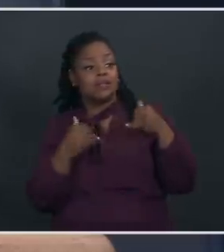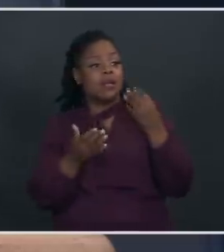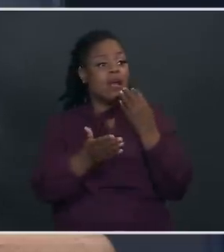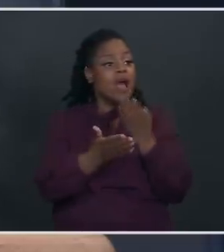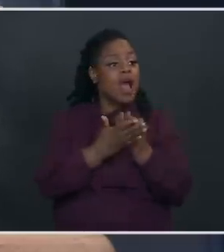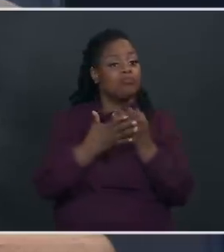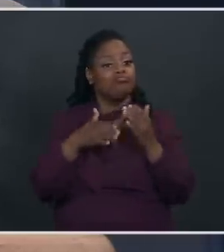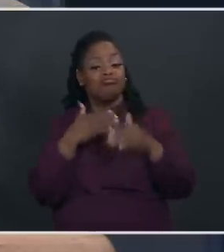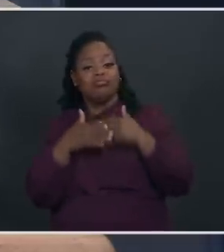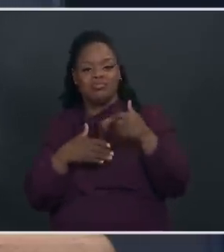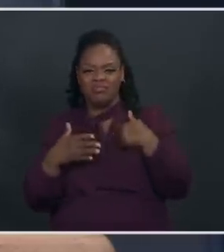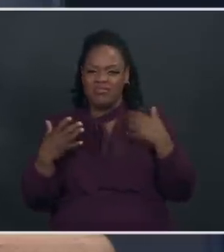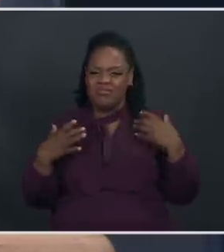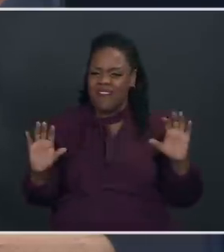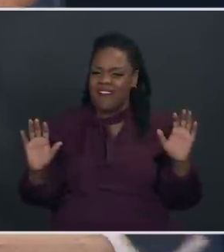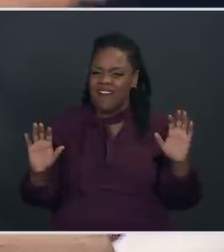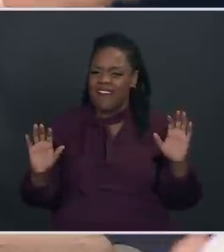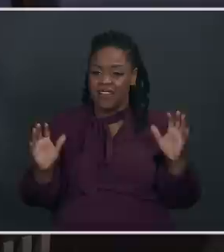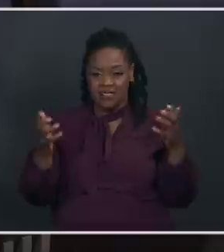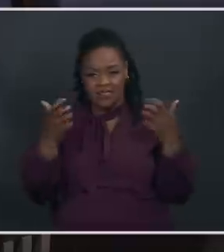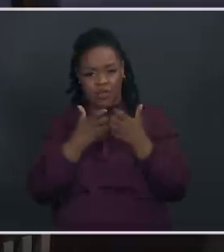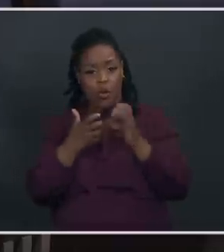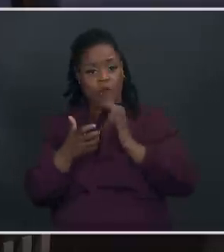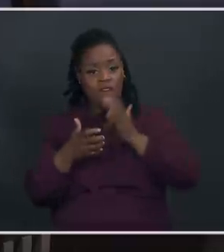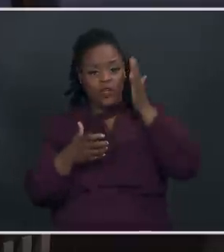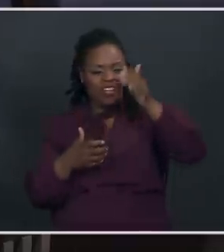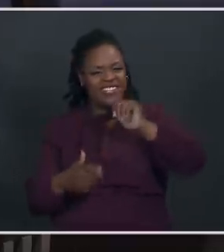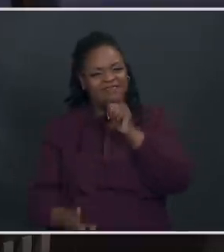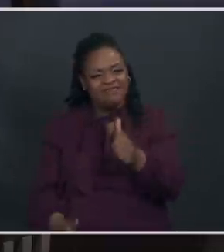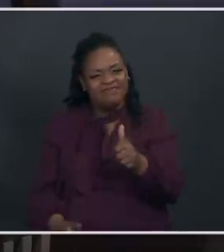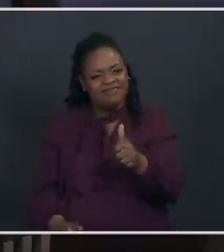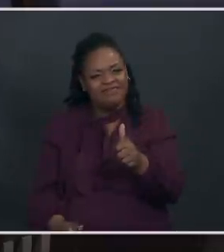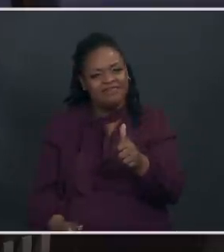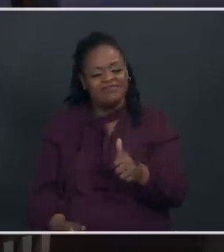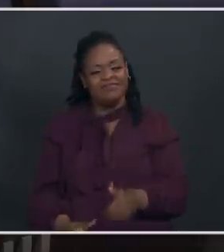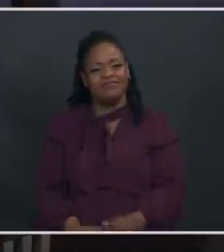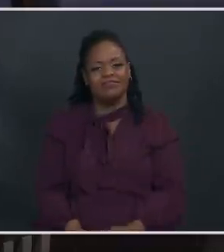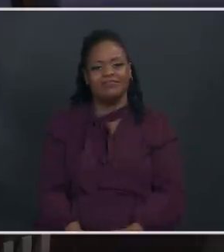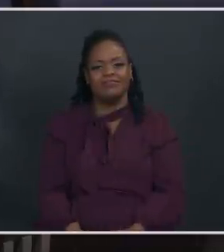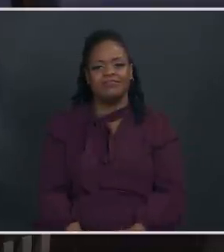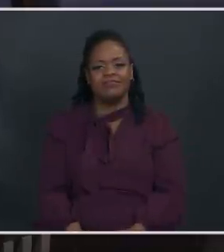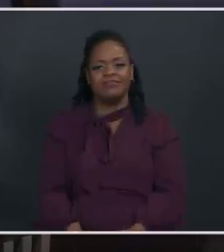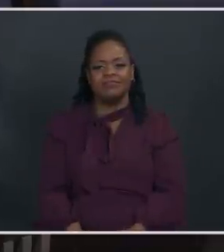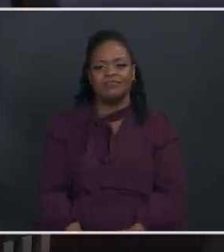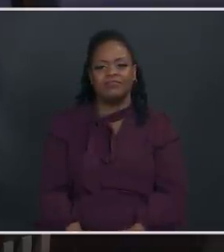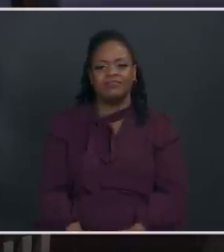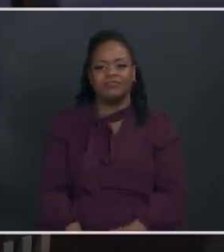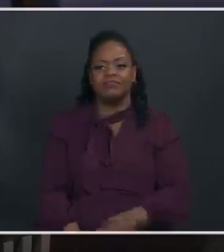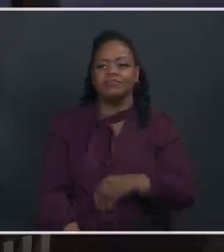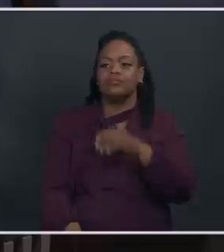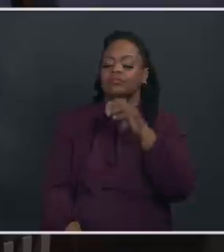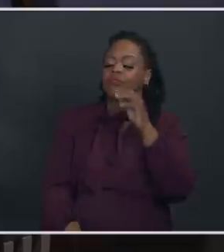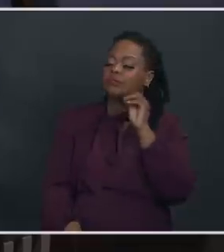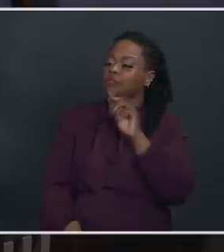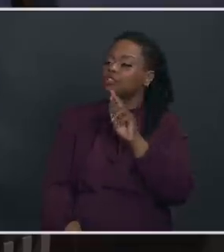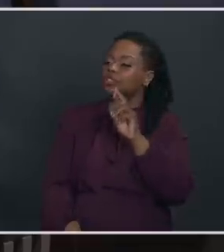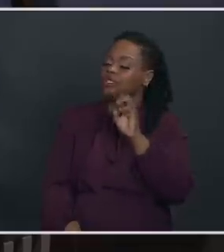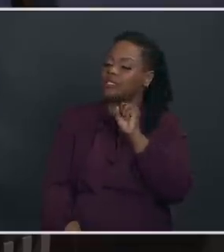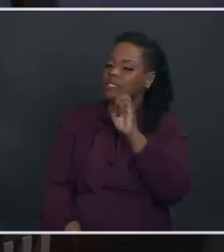The Press: And, Mr. Secretary, to you: Right now, over the course of this first week, there are a lot of big priorities here. There's COVID, the economy,